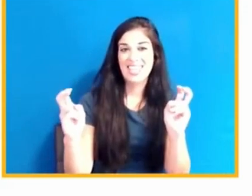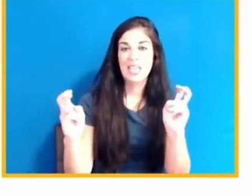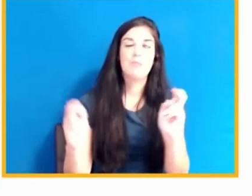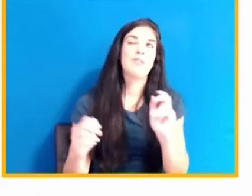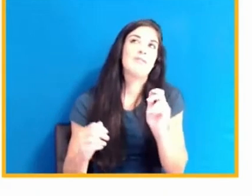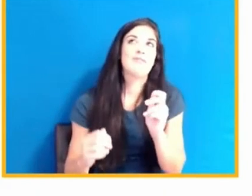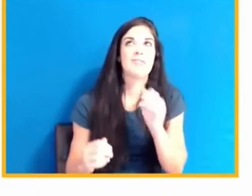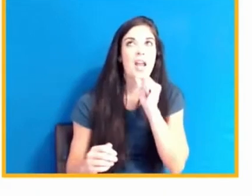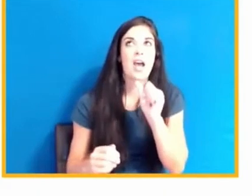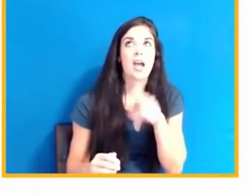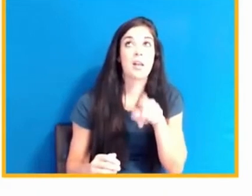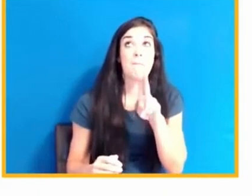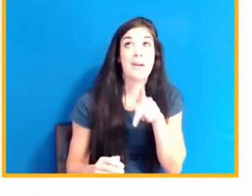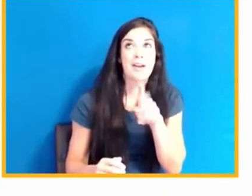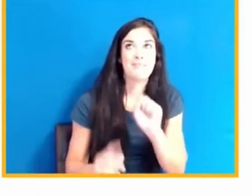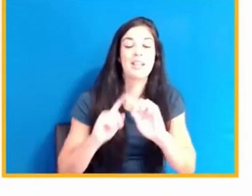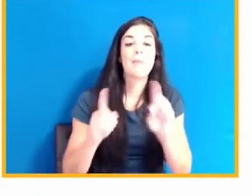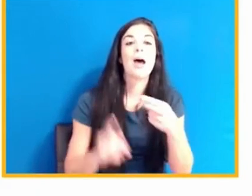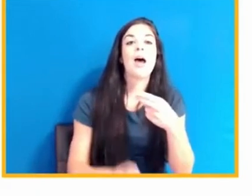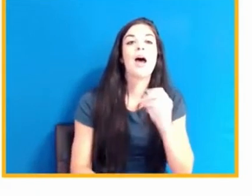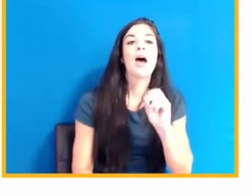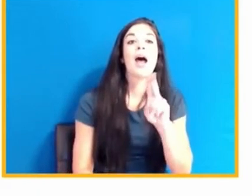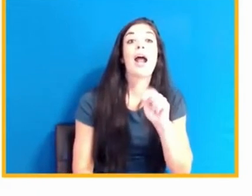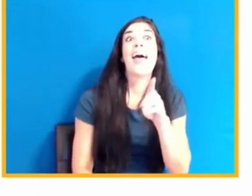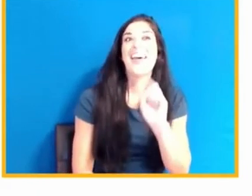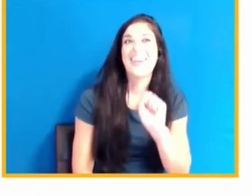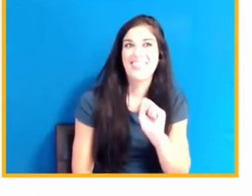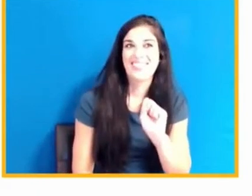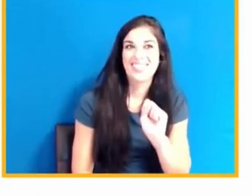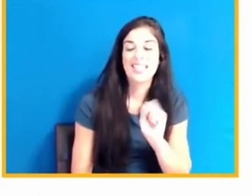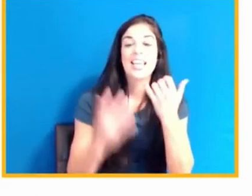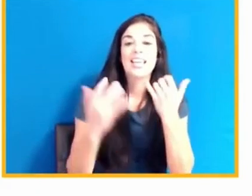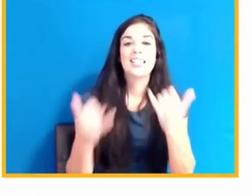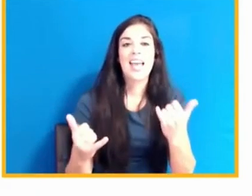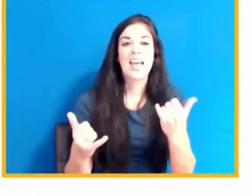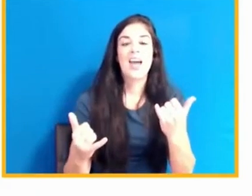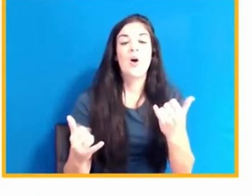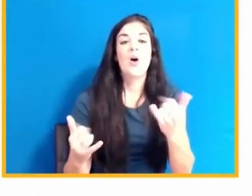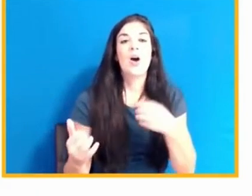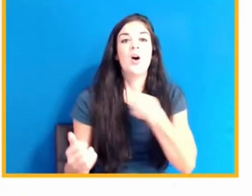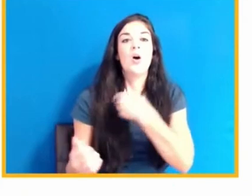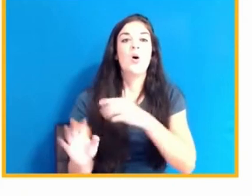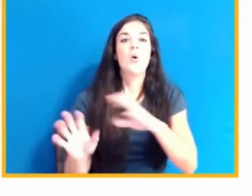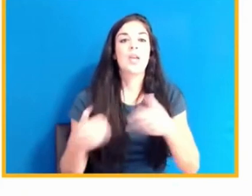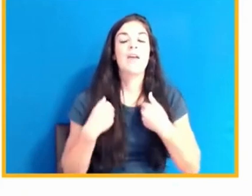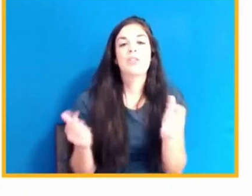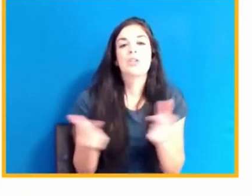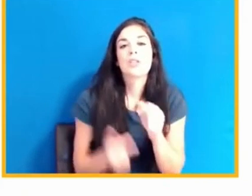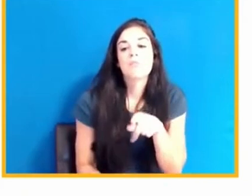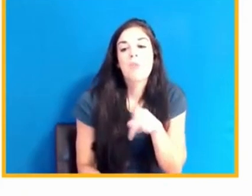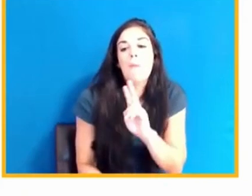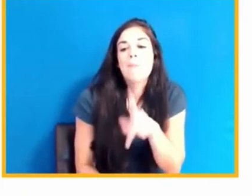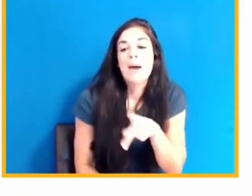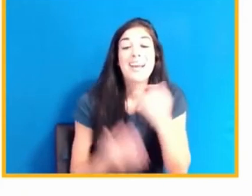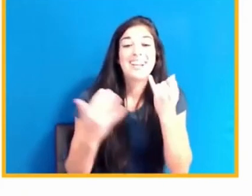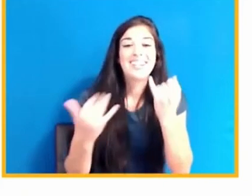not necessarily pups but some hounds and in this case, we've taken the small pup and we're gonna now